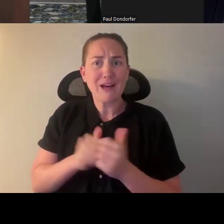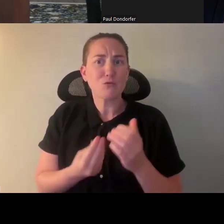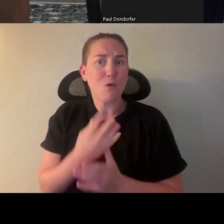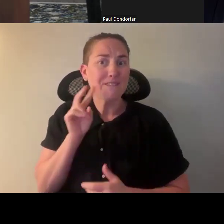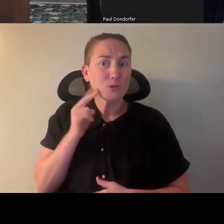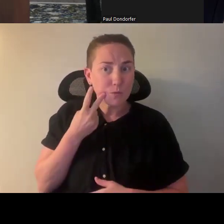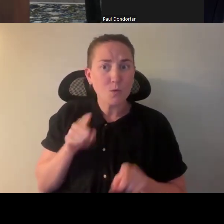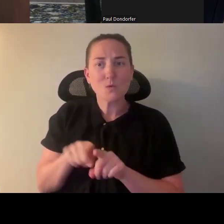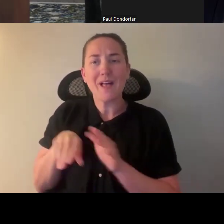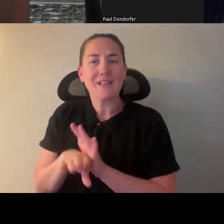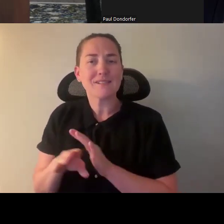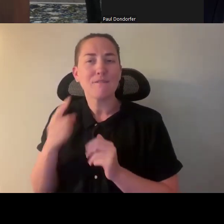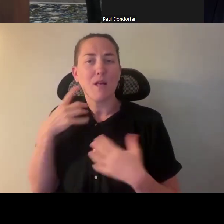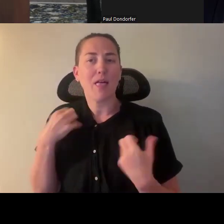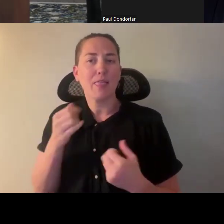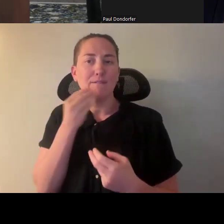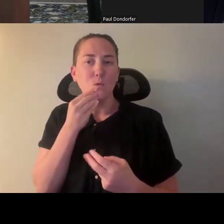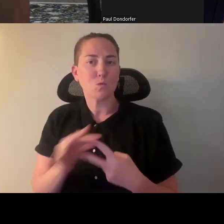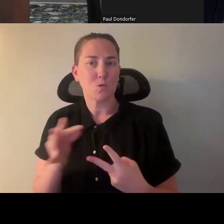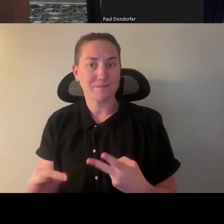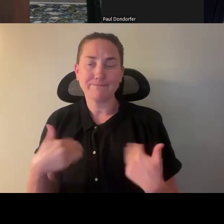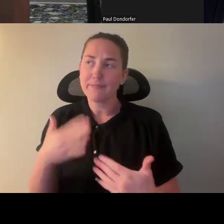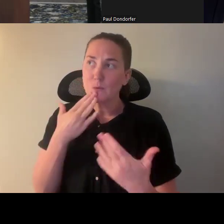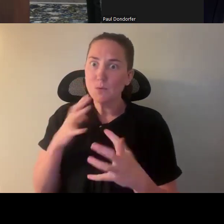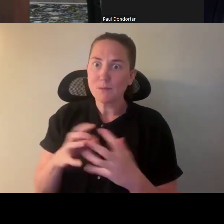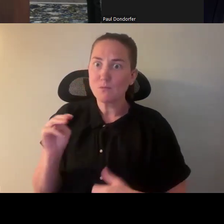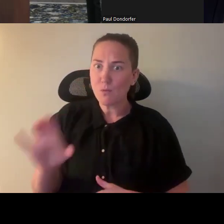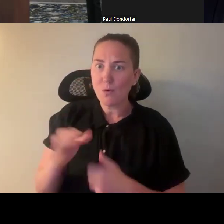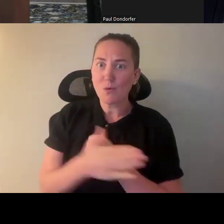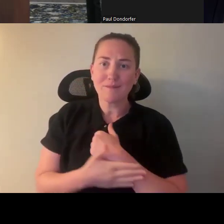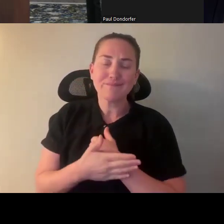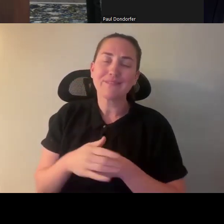healthy food choices Thank you to the Monroe County Parks Department and our legislators